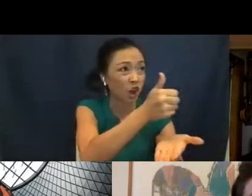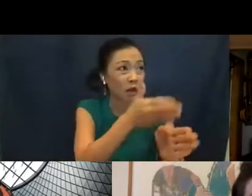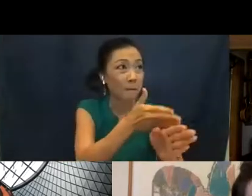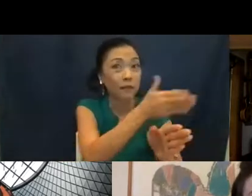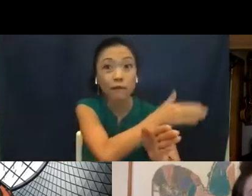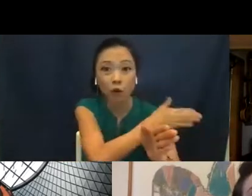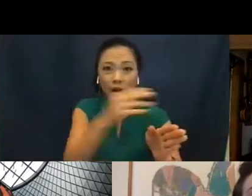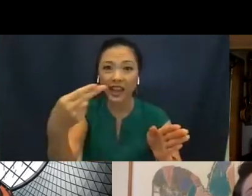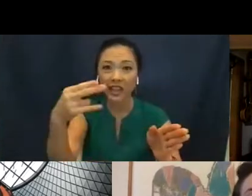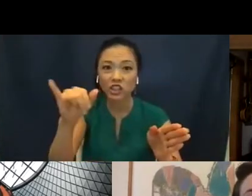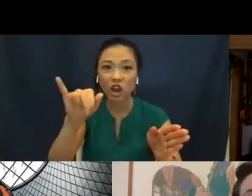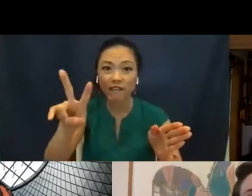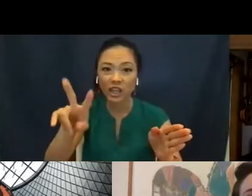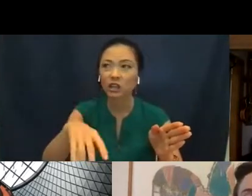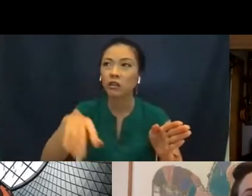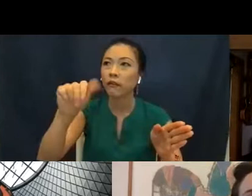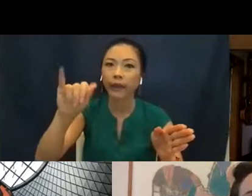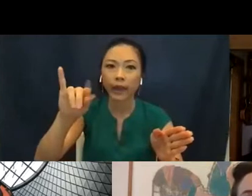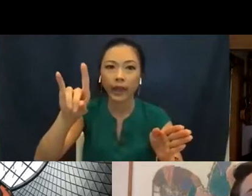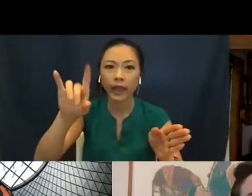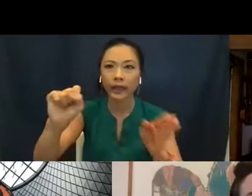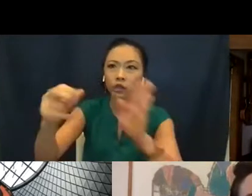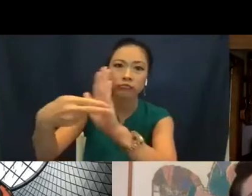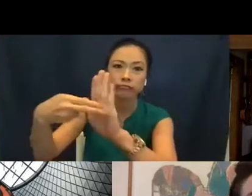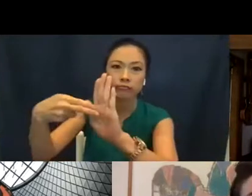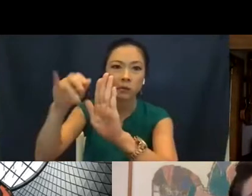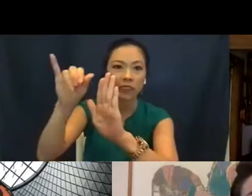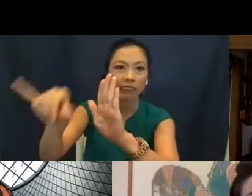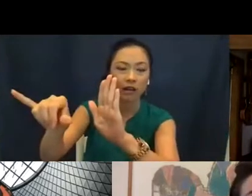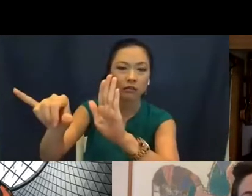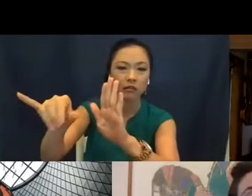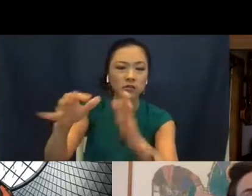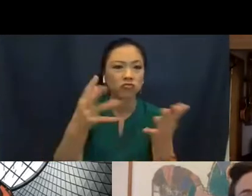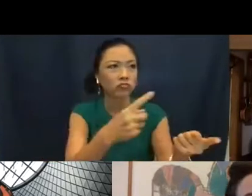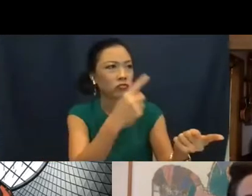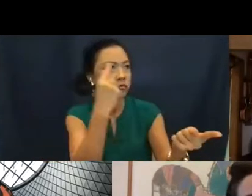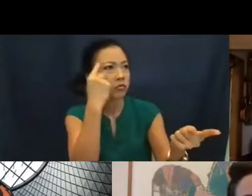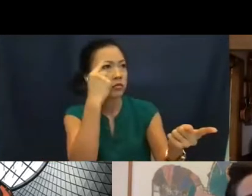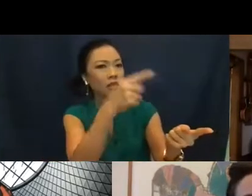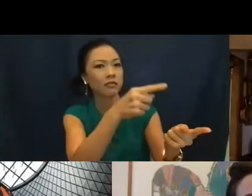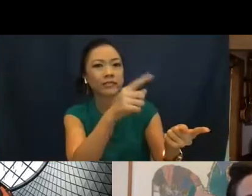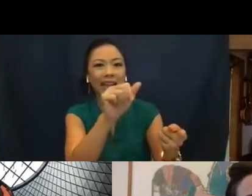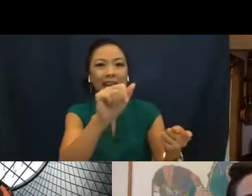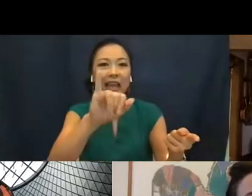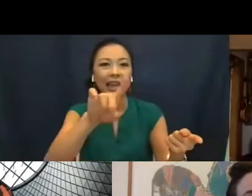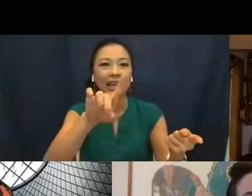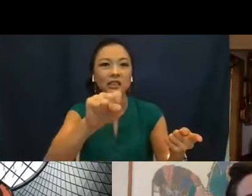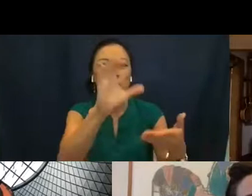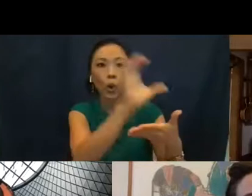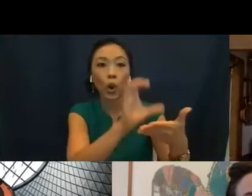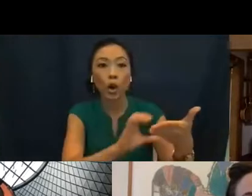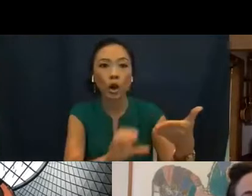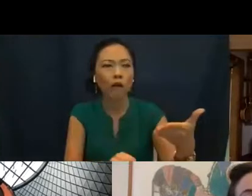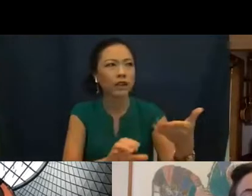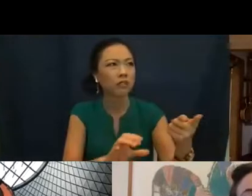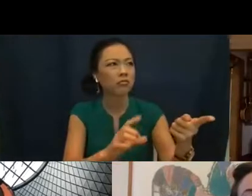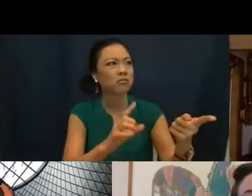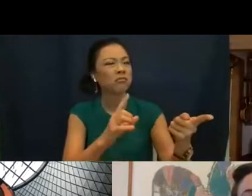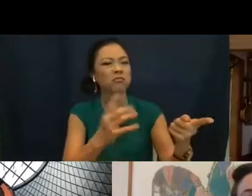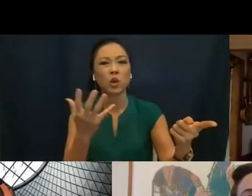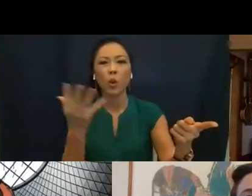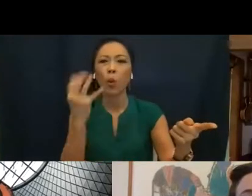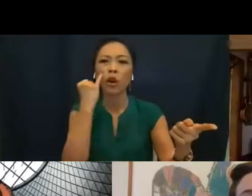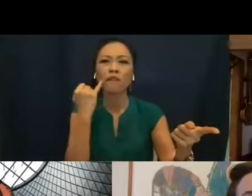that. What if we think about AIDS choreography as centra to the history l between dance and technology and